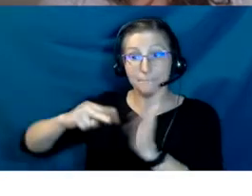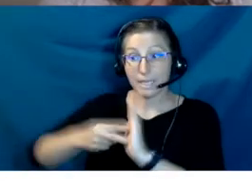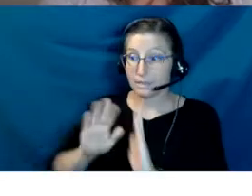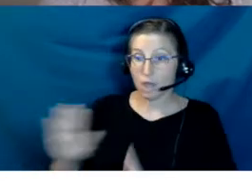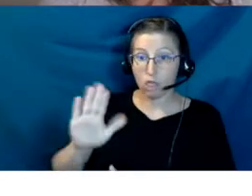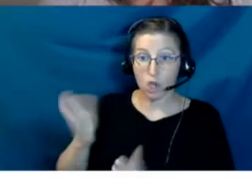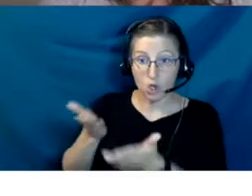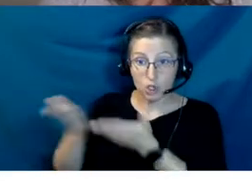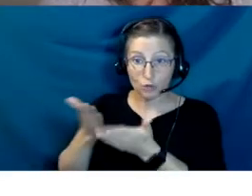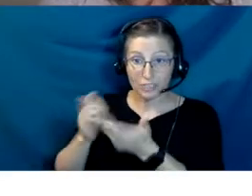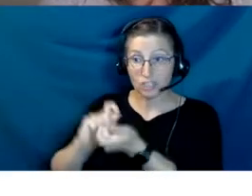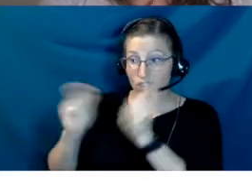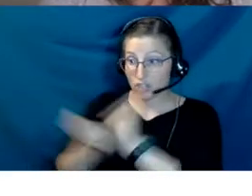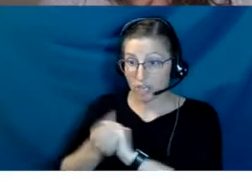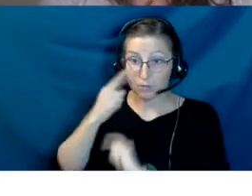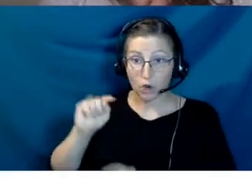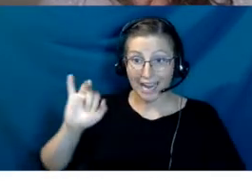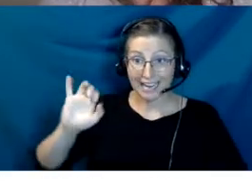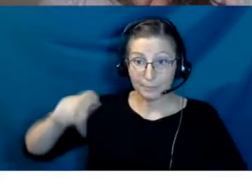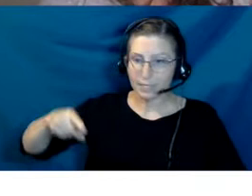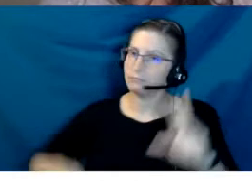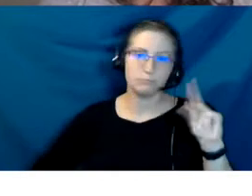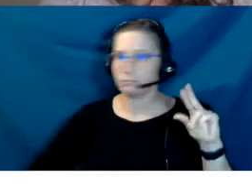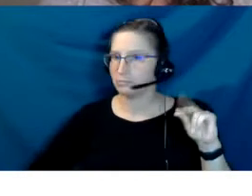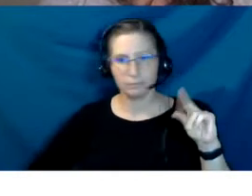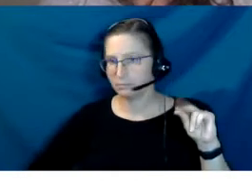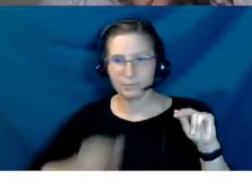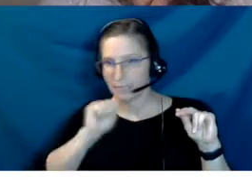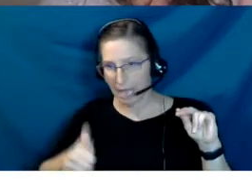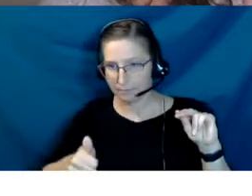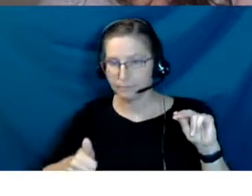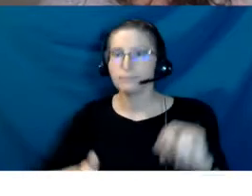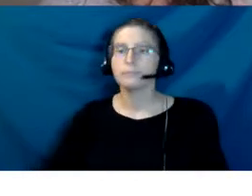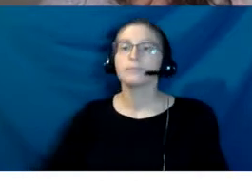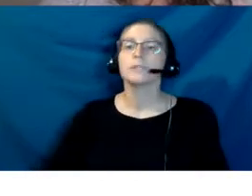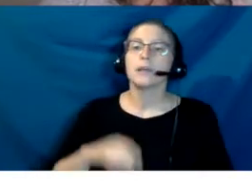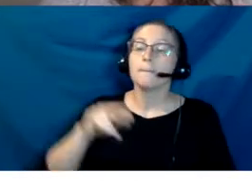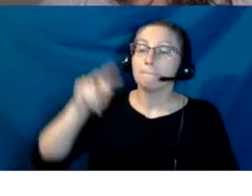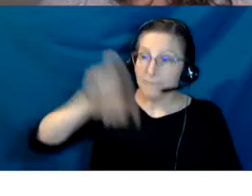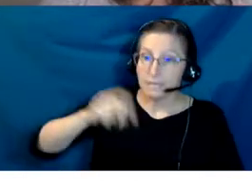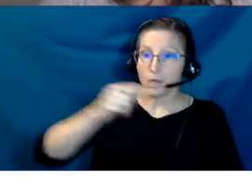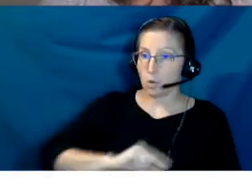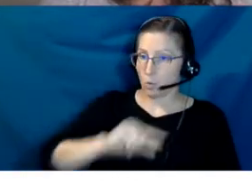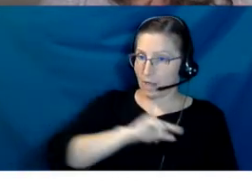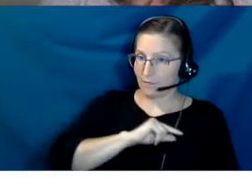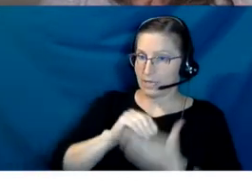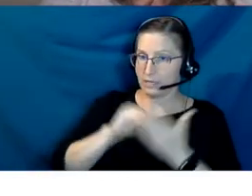qualifying a student through the IEP process and going through a comprehensive evaluation.